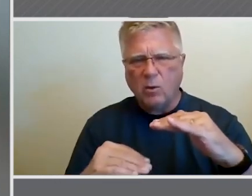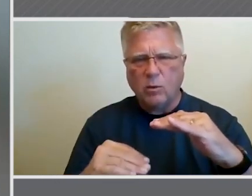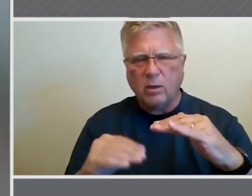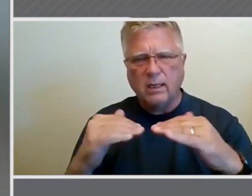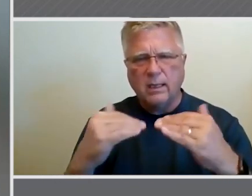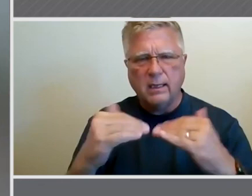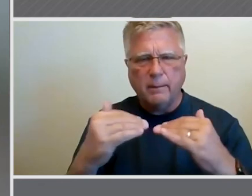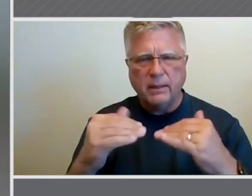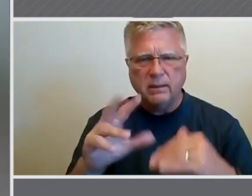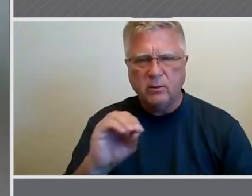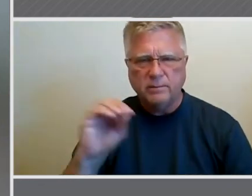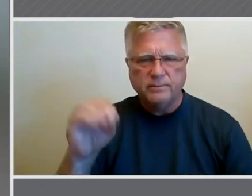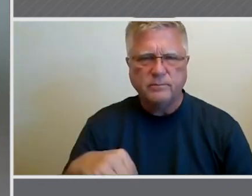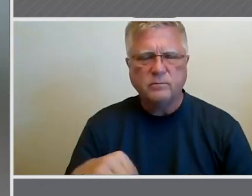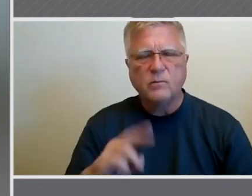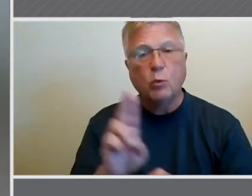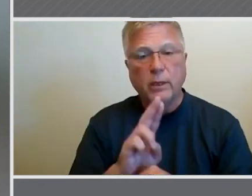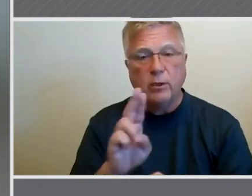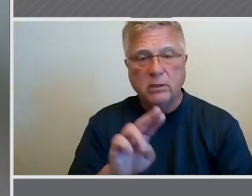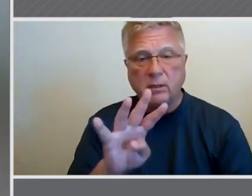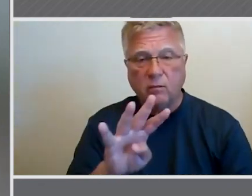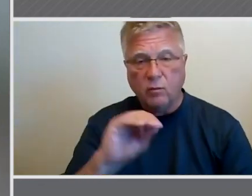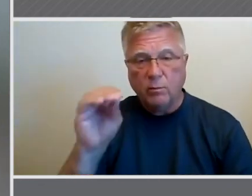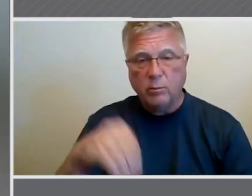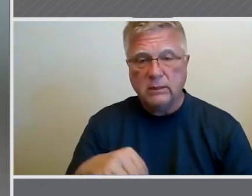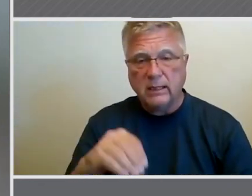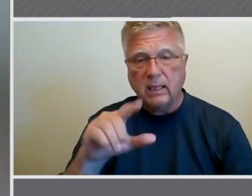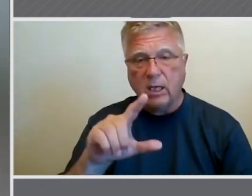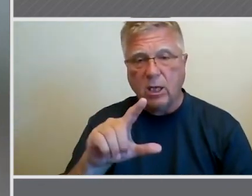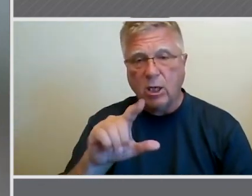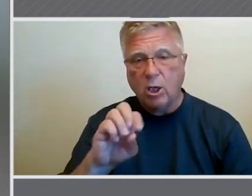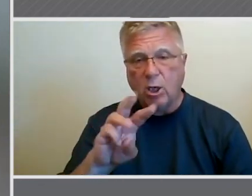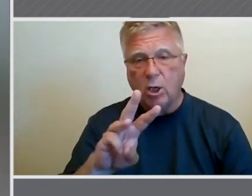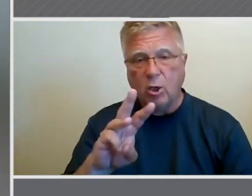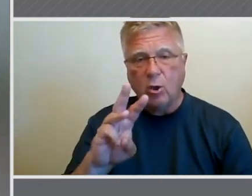When you're using the 4% low income housing tax credits.